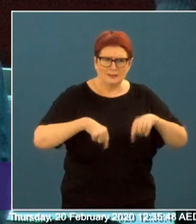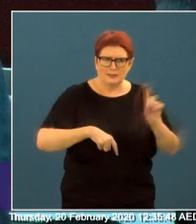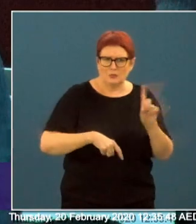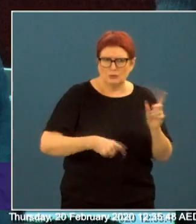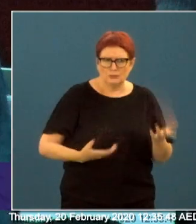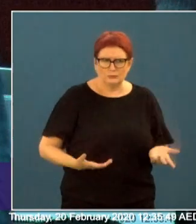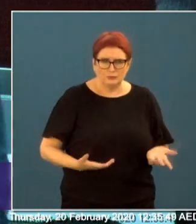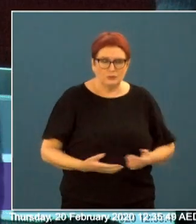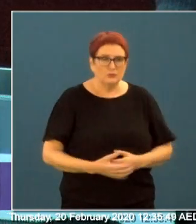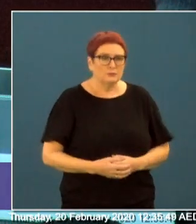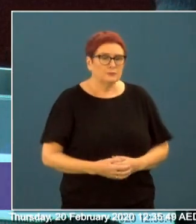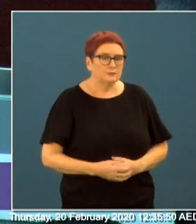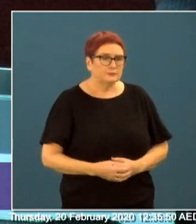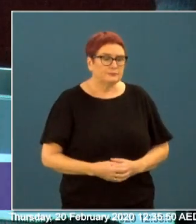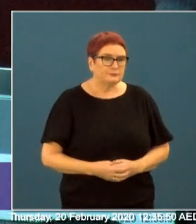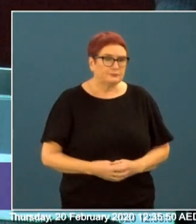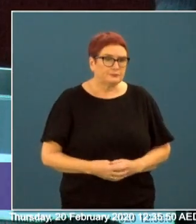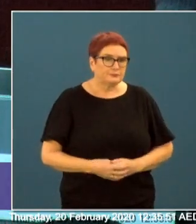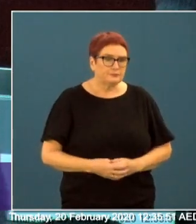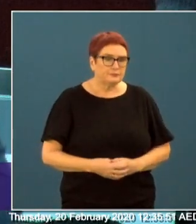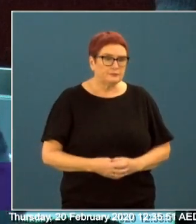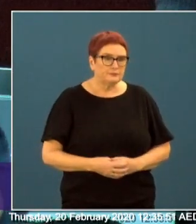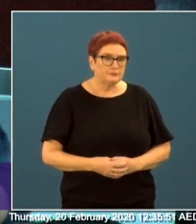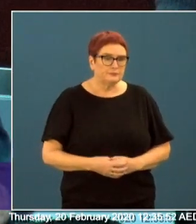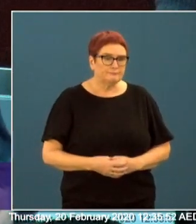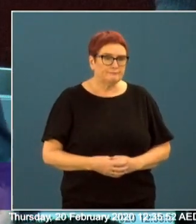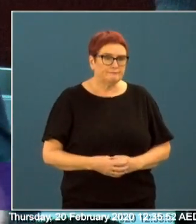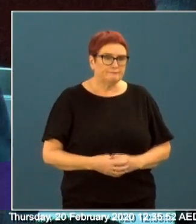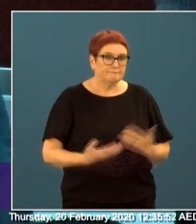either in terms of the data collection and the analysis